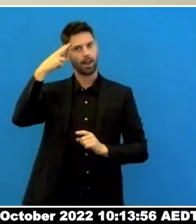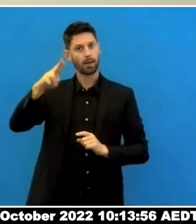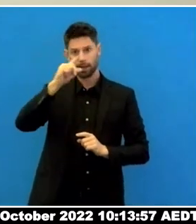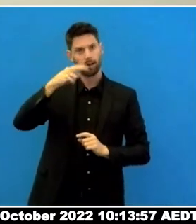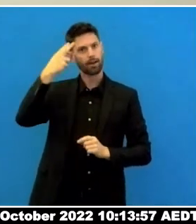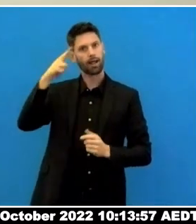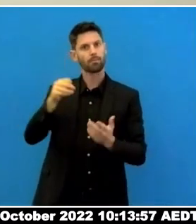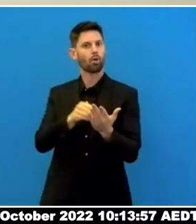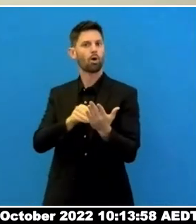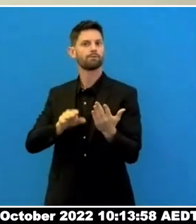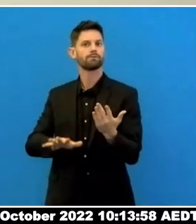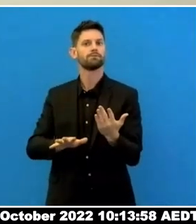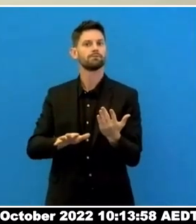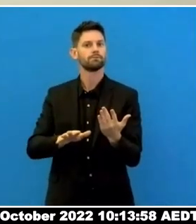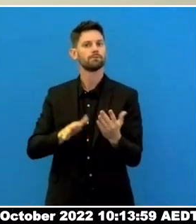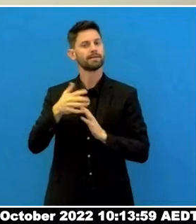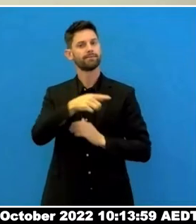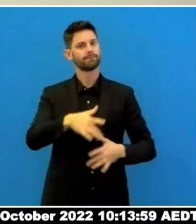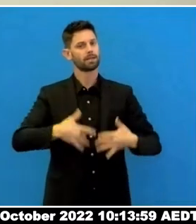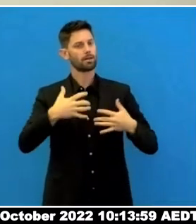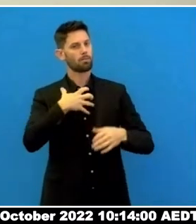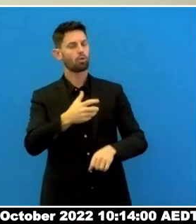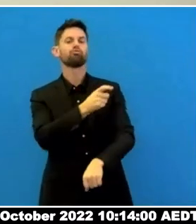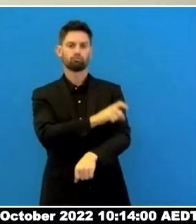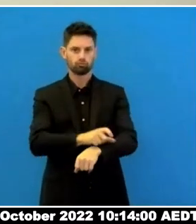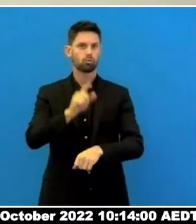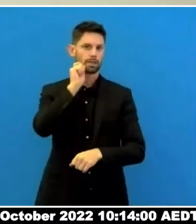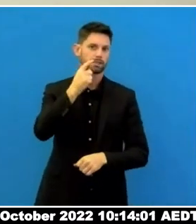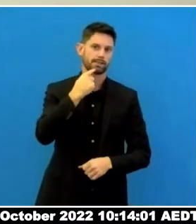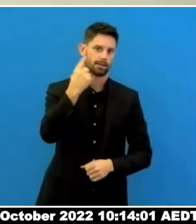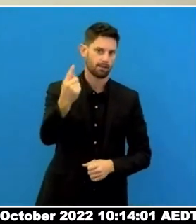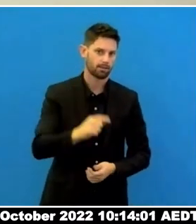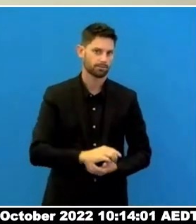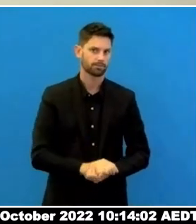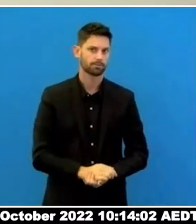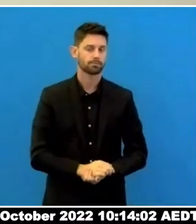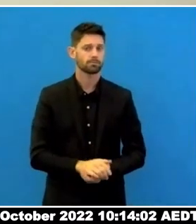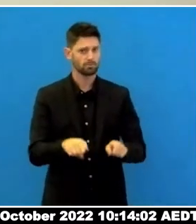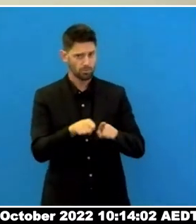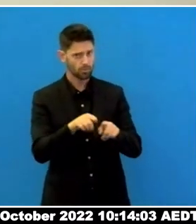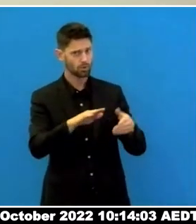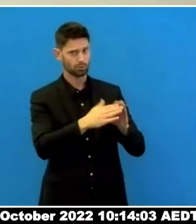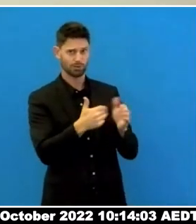Beyond reporting mechanisms, communities raised further solutions to address reporting barriers,